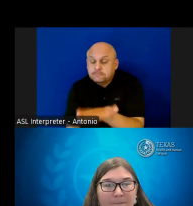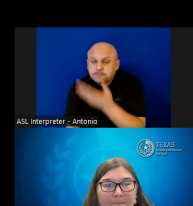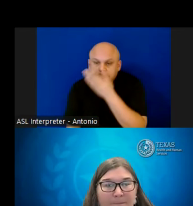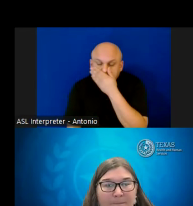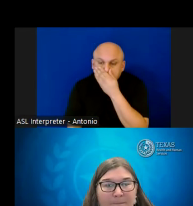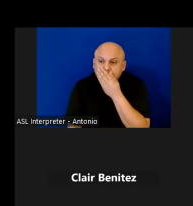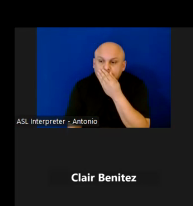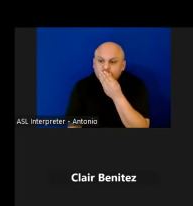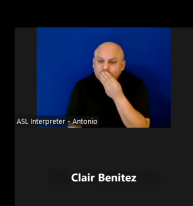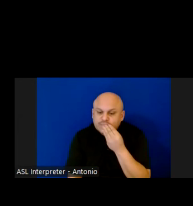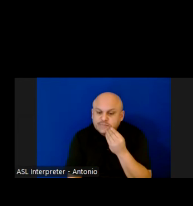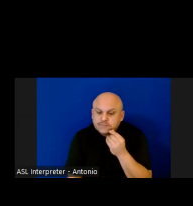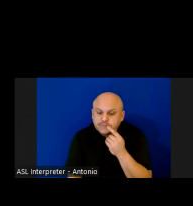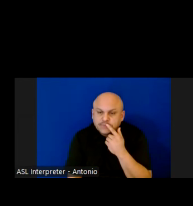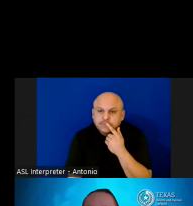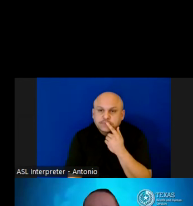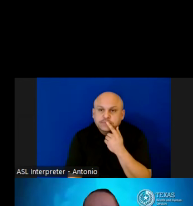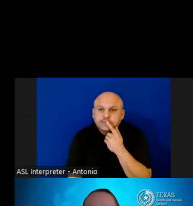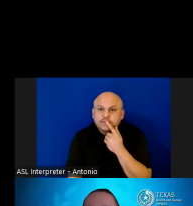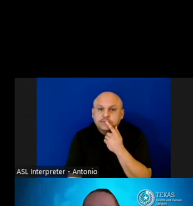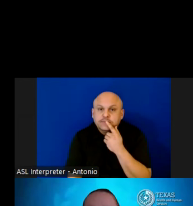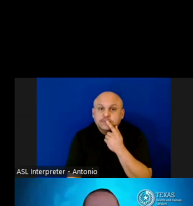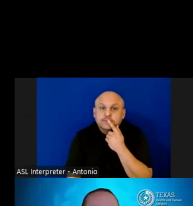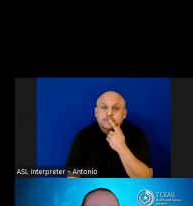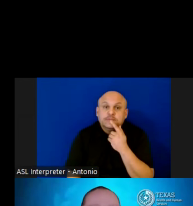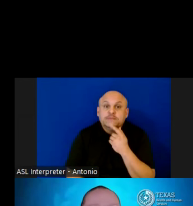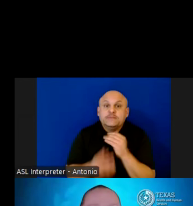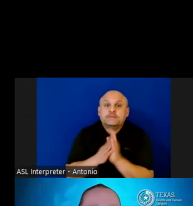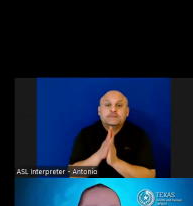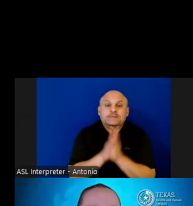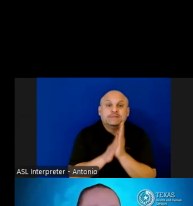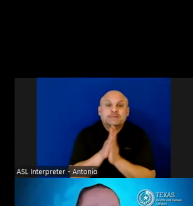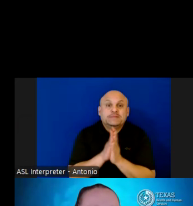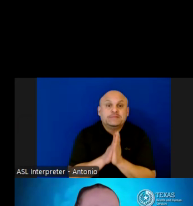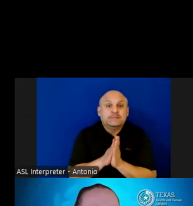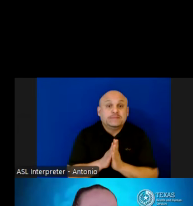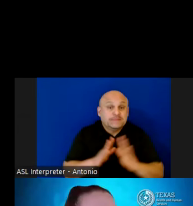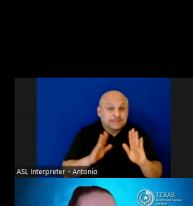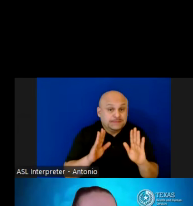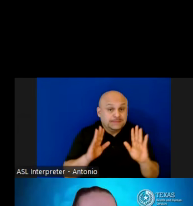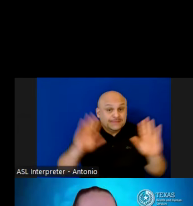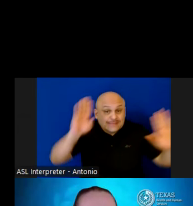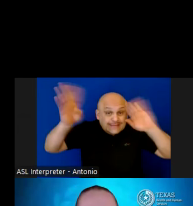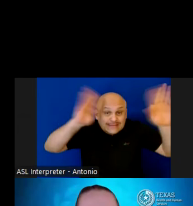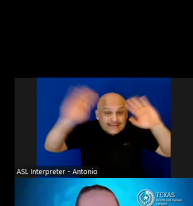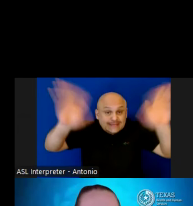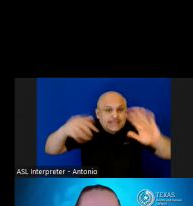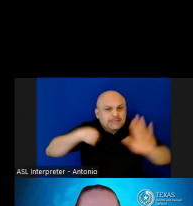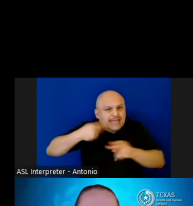Kelly?